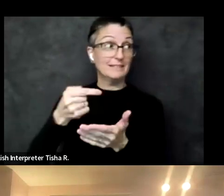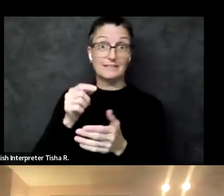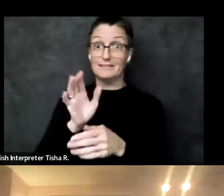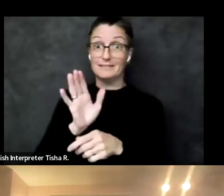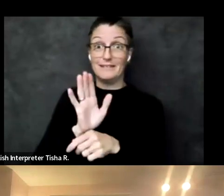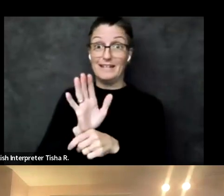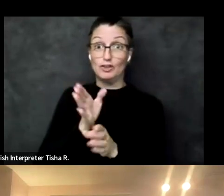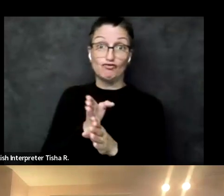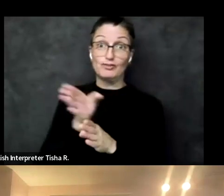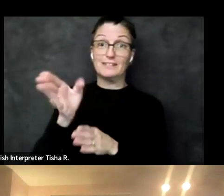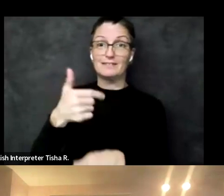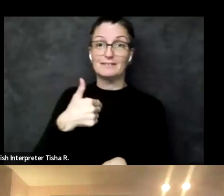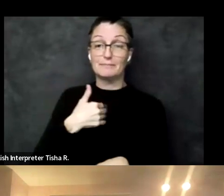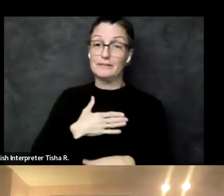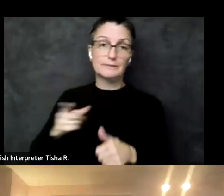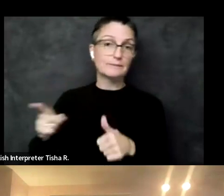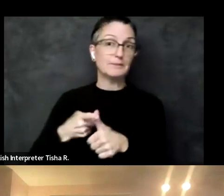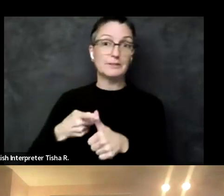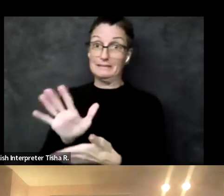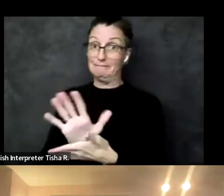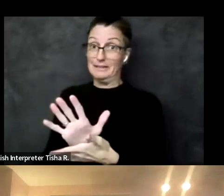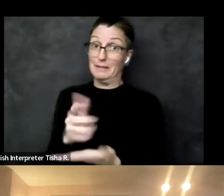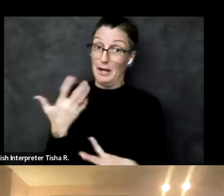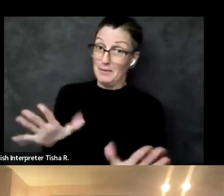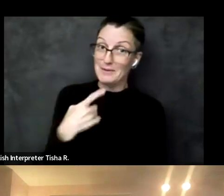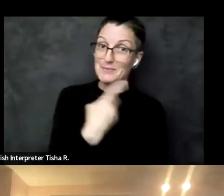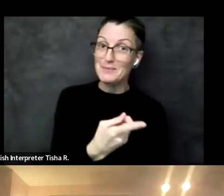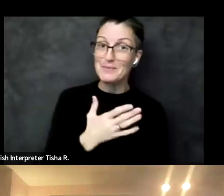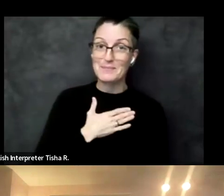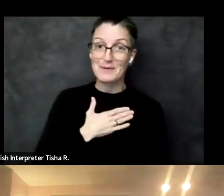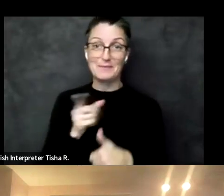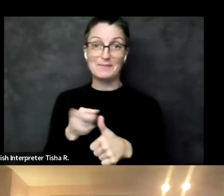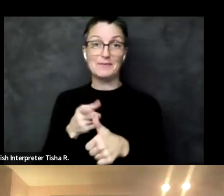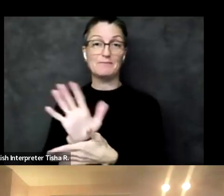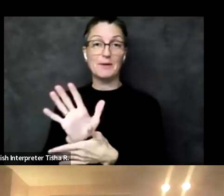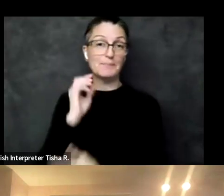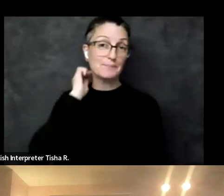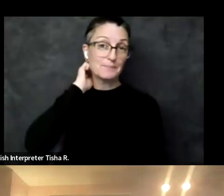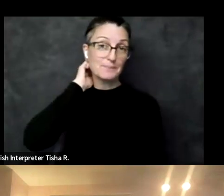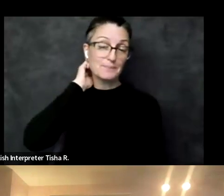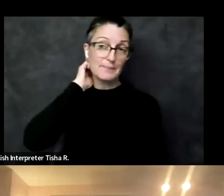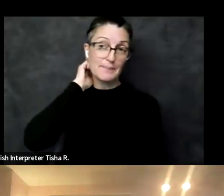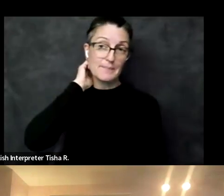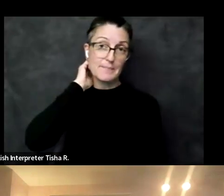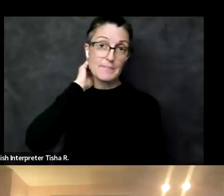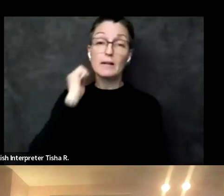I Told You So is my first film. And I think what I'm most excited about, from the collective,